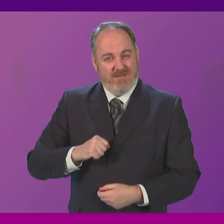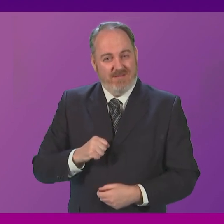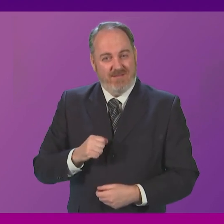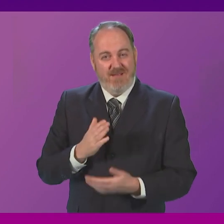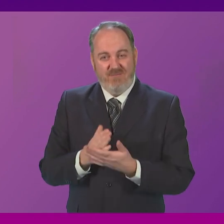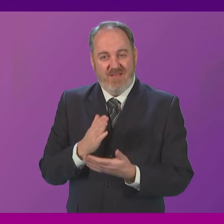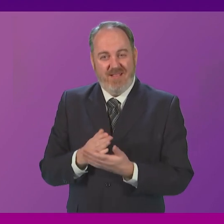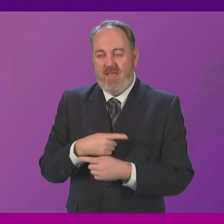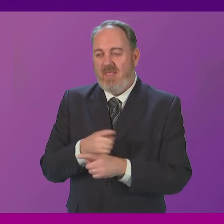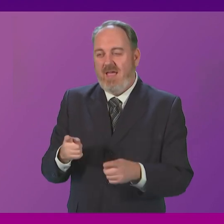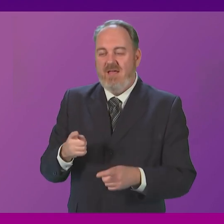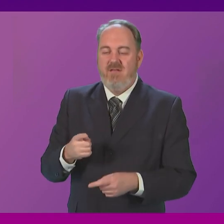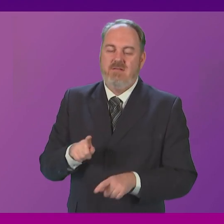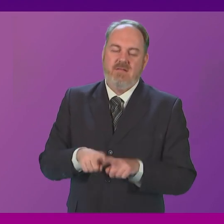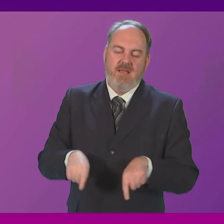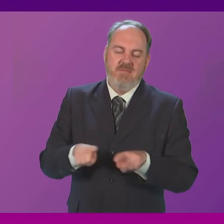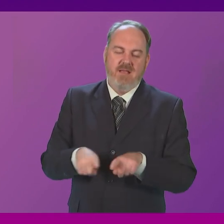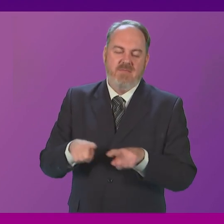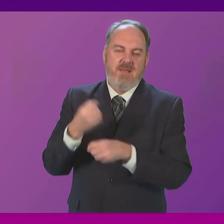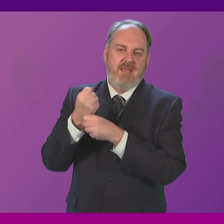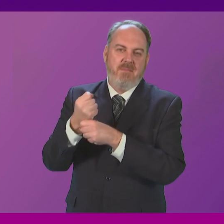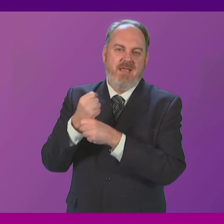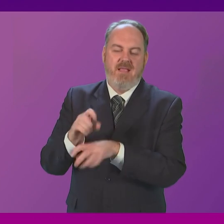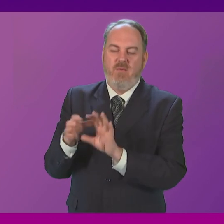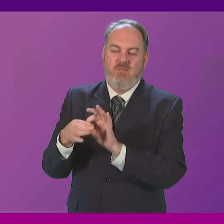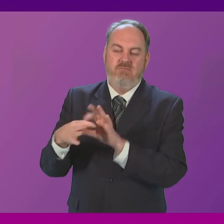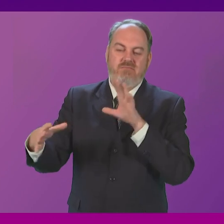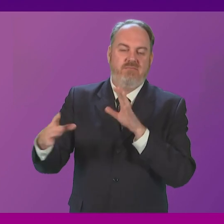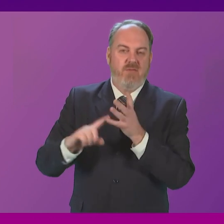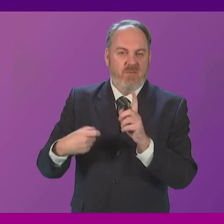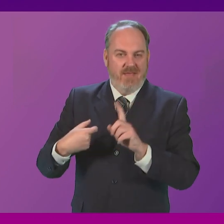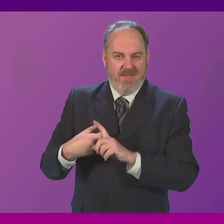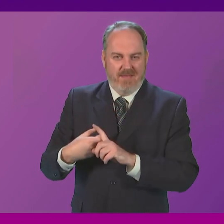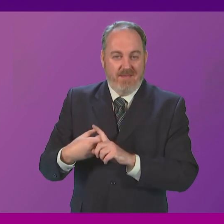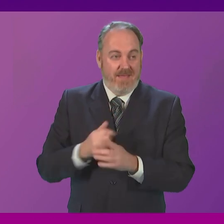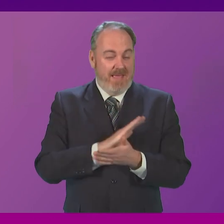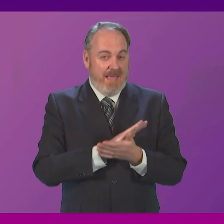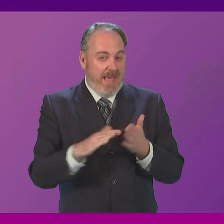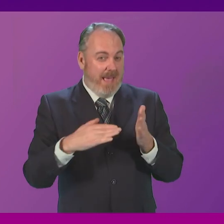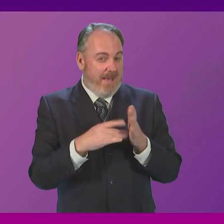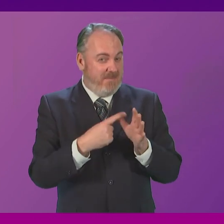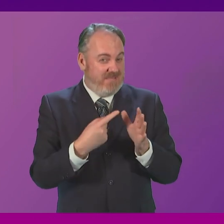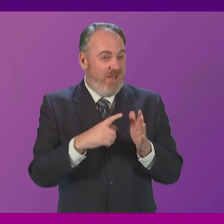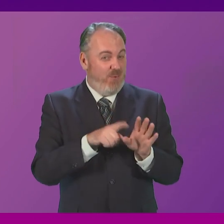its tired campaign for separation. Humza Yousaf has been at the forefront of that debate.